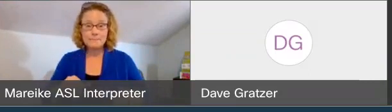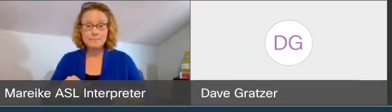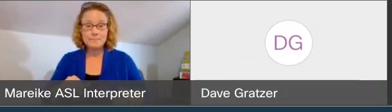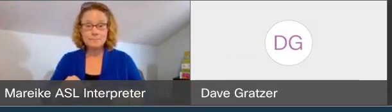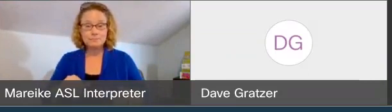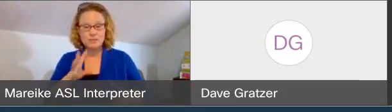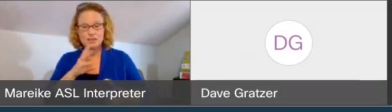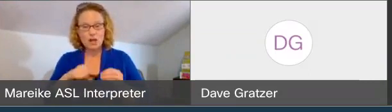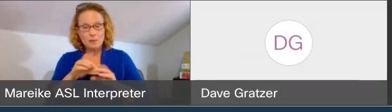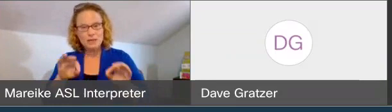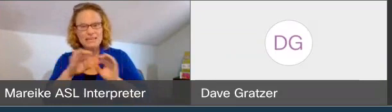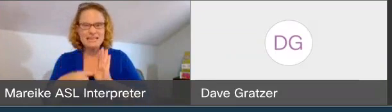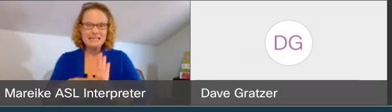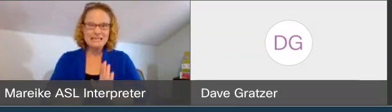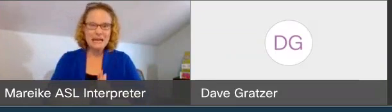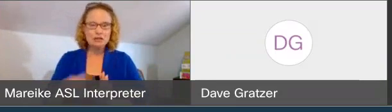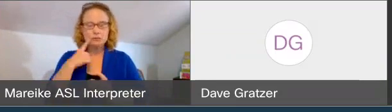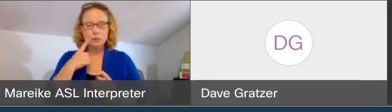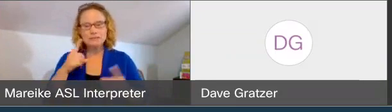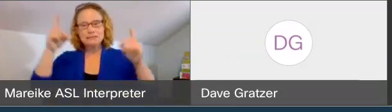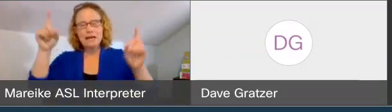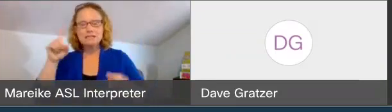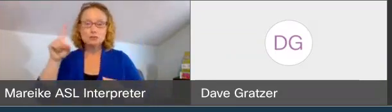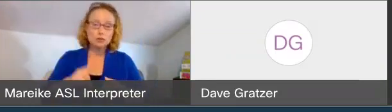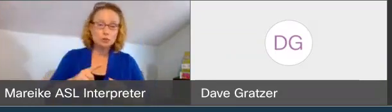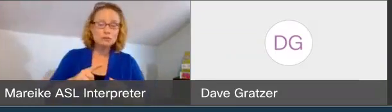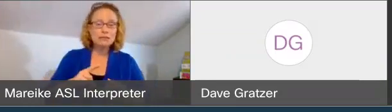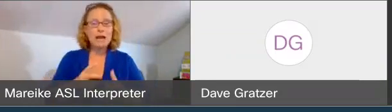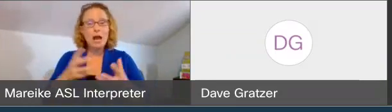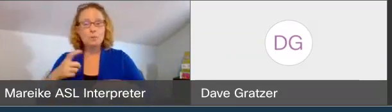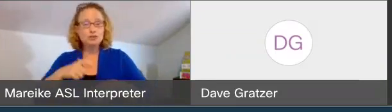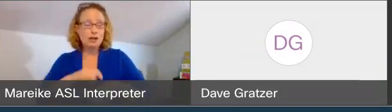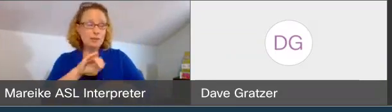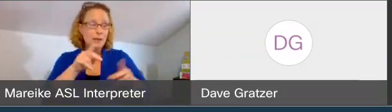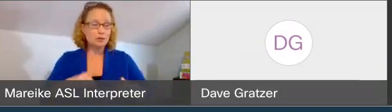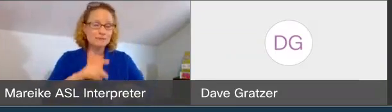indicators of success, reducing the amount of time someone may be in jail or jail days, et cetera.